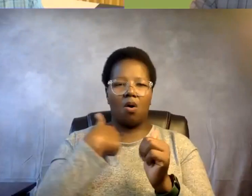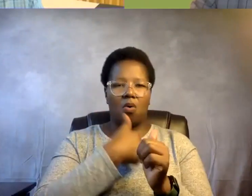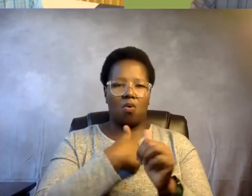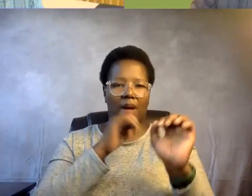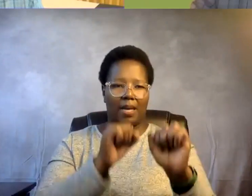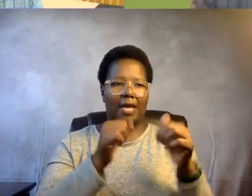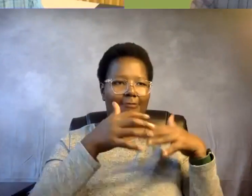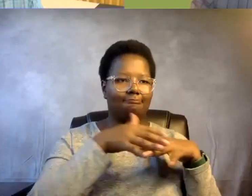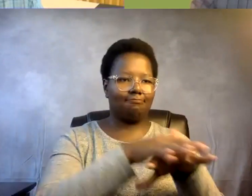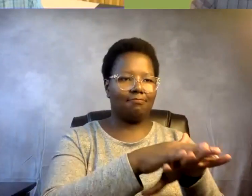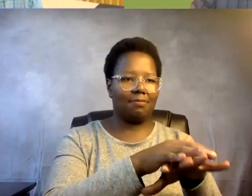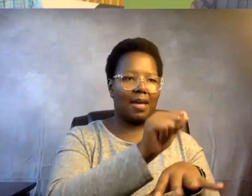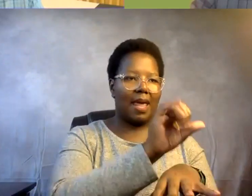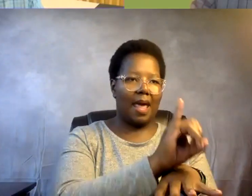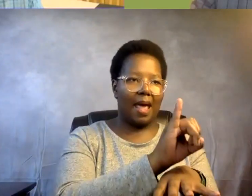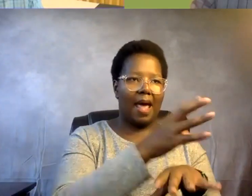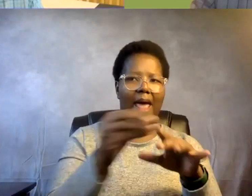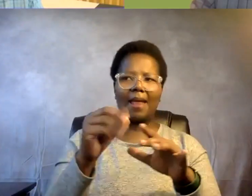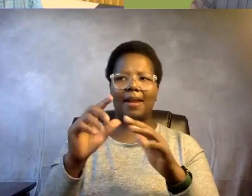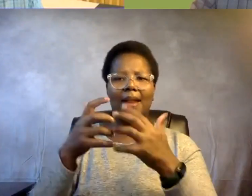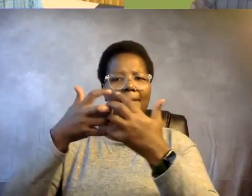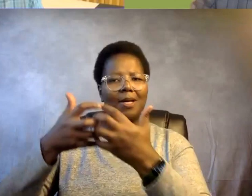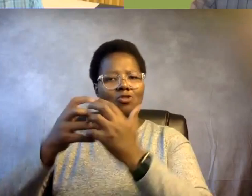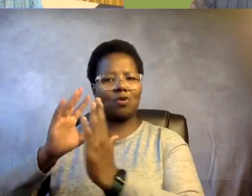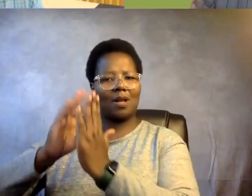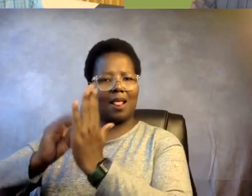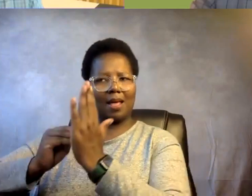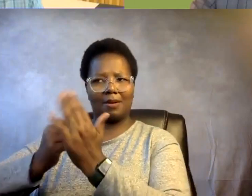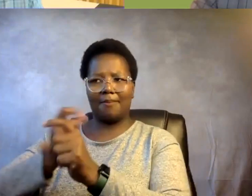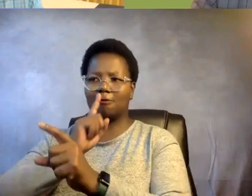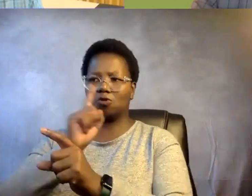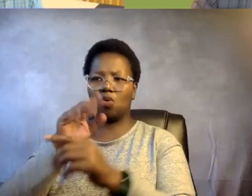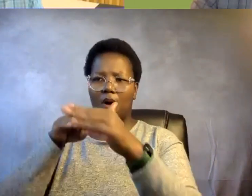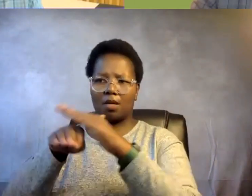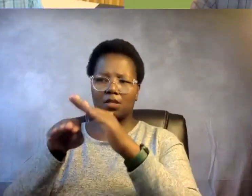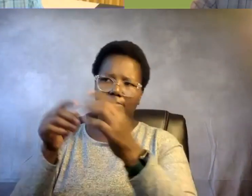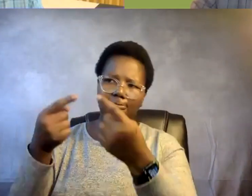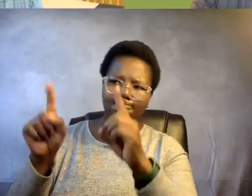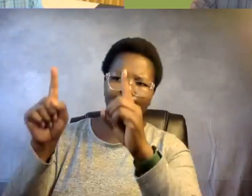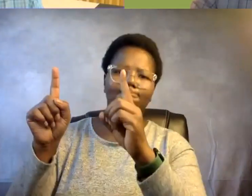AI and machine learning to make accessibility testing more efficient and smarter, when it